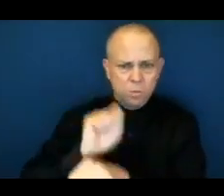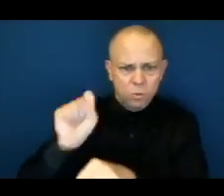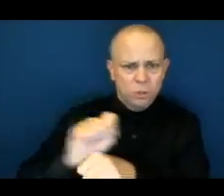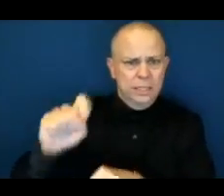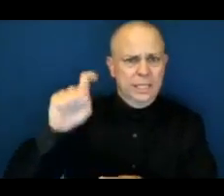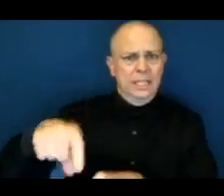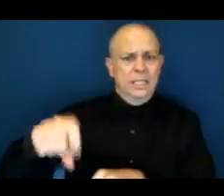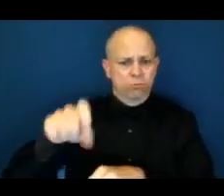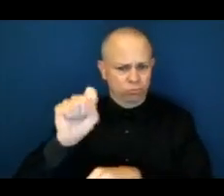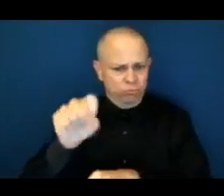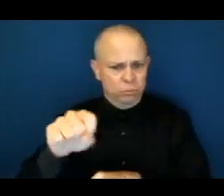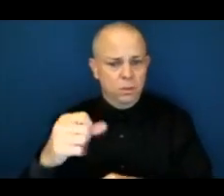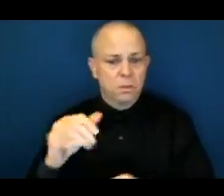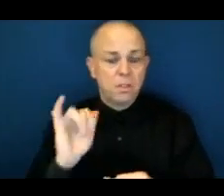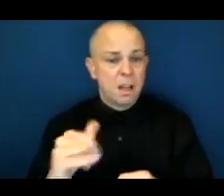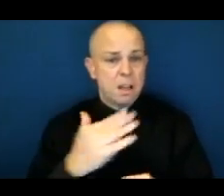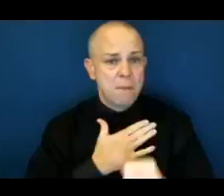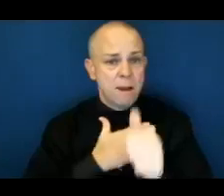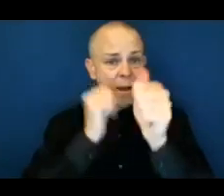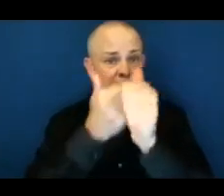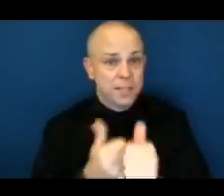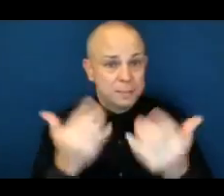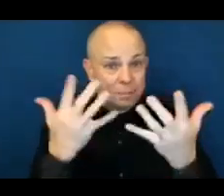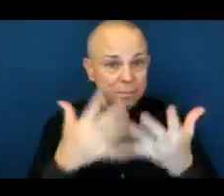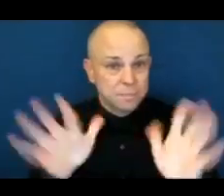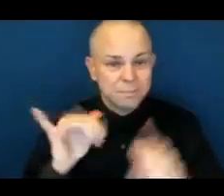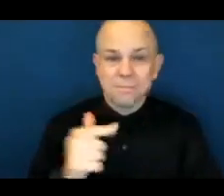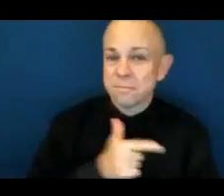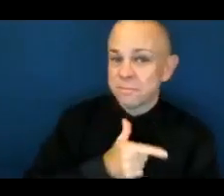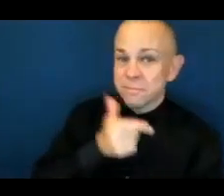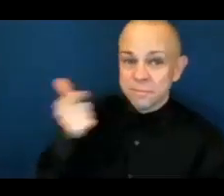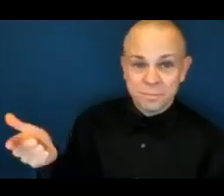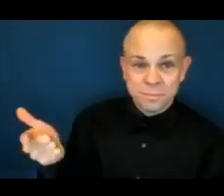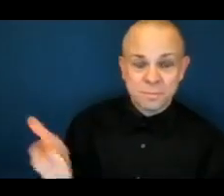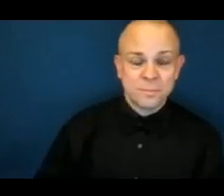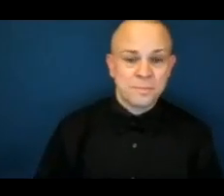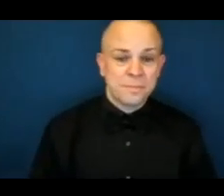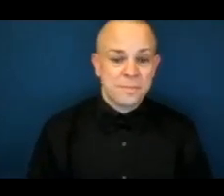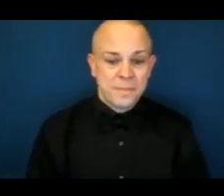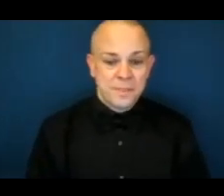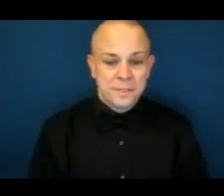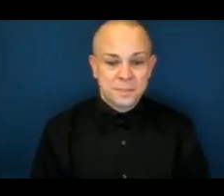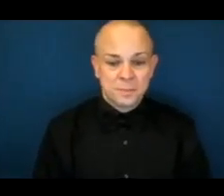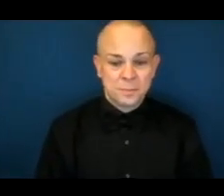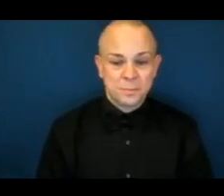today thanks